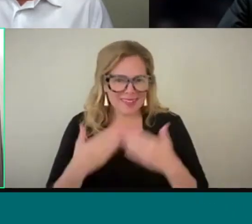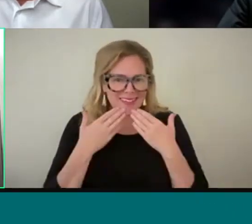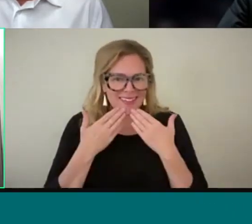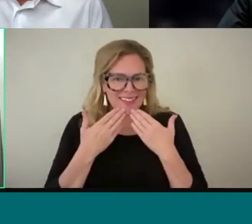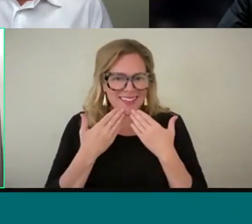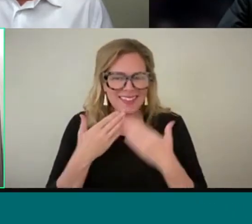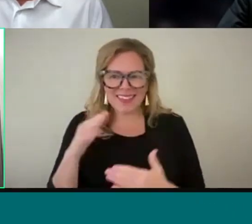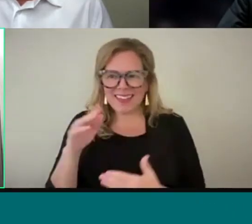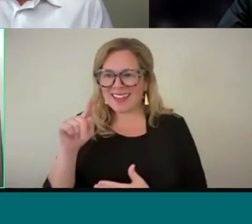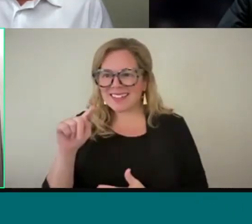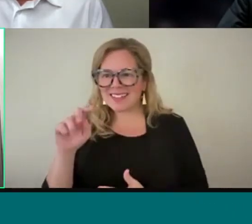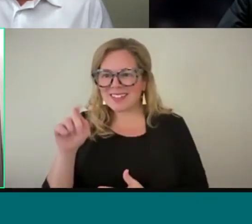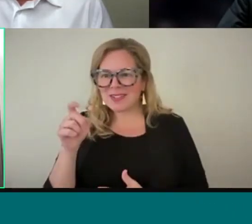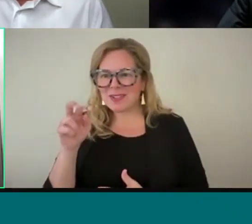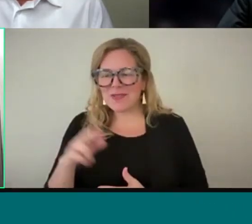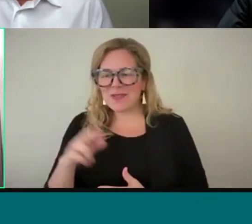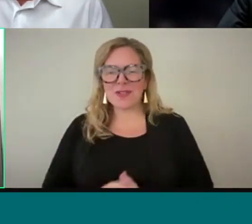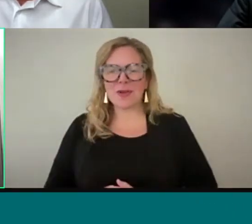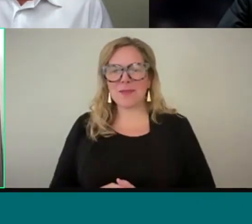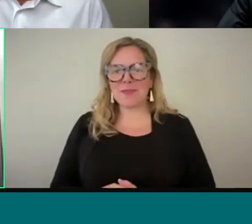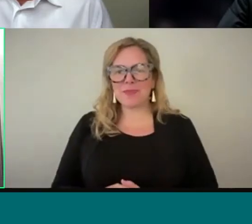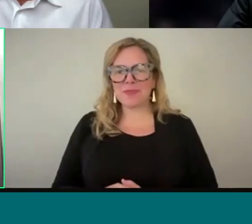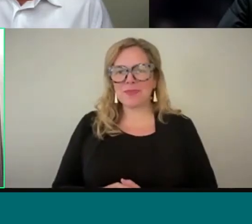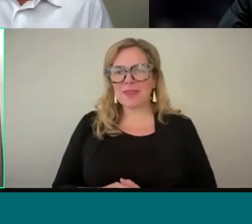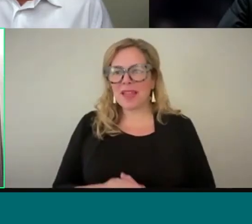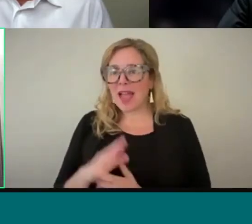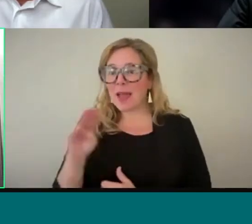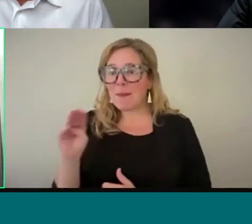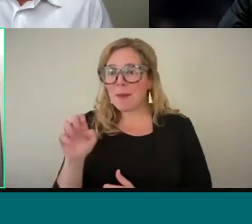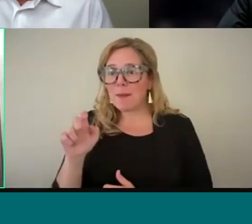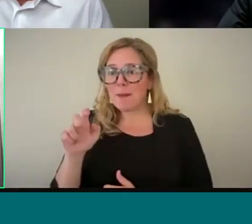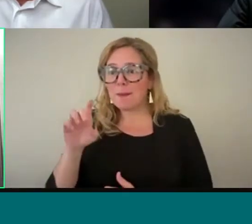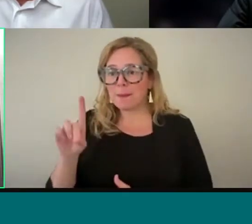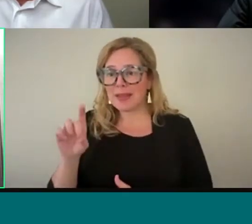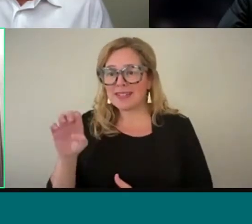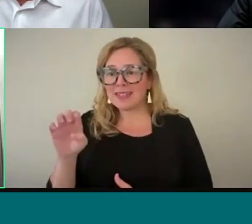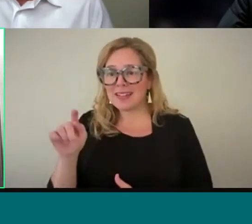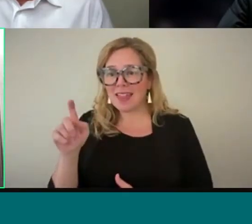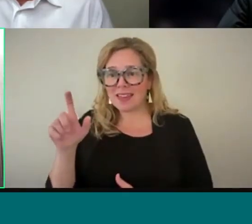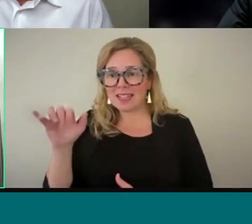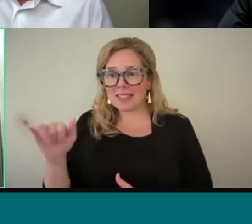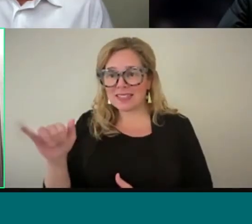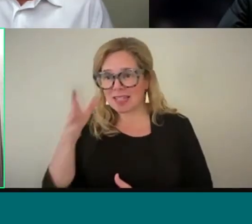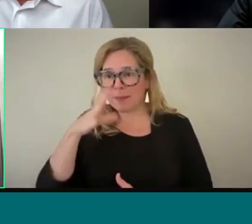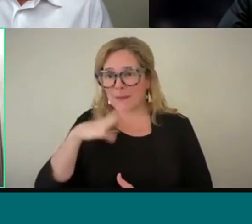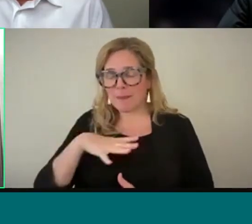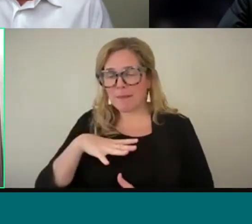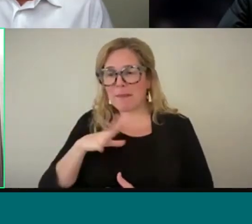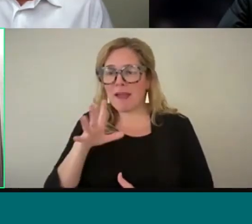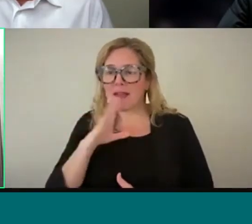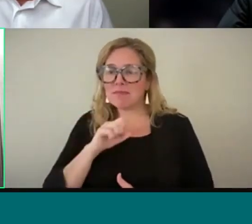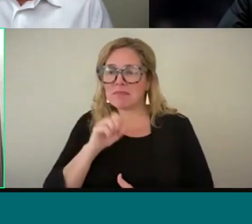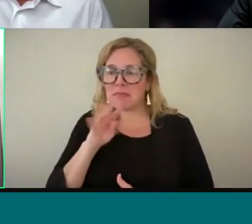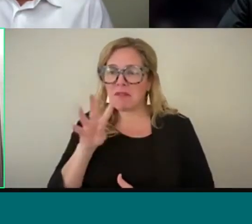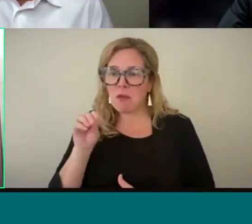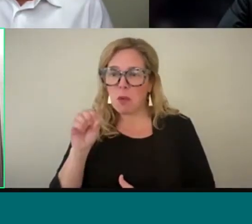I am a mixed ethnicity male in my mid 40s. I have thinning brown hair, it's pretty short, I have a